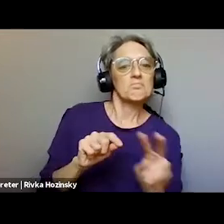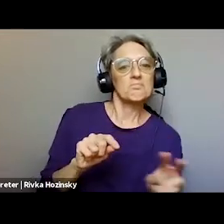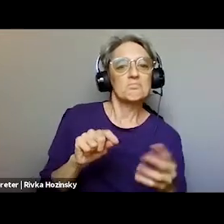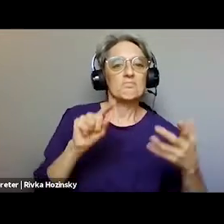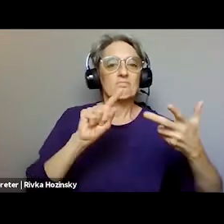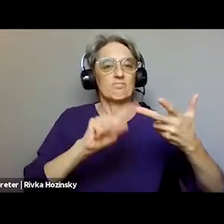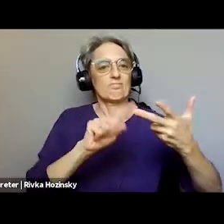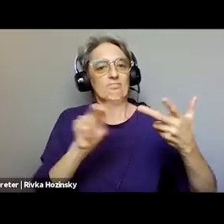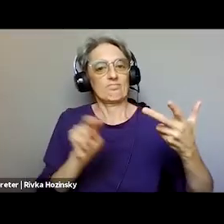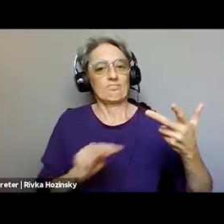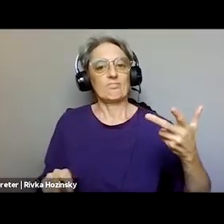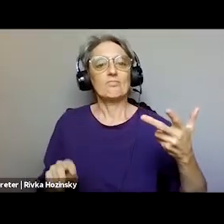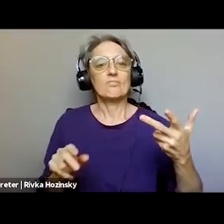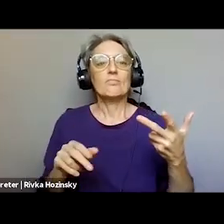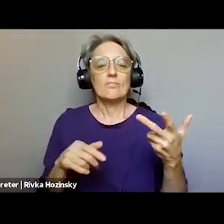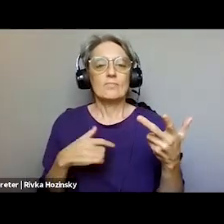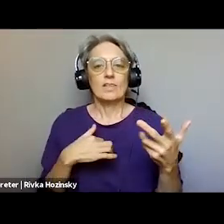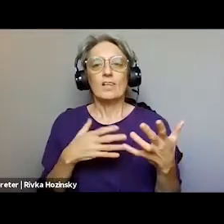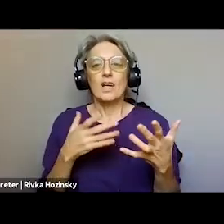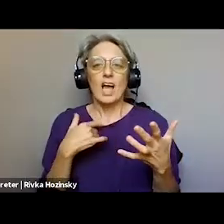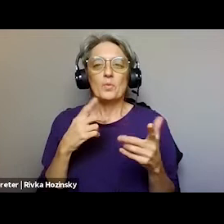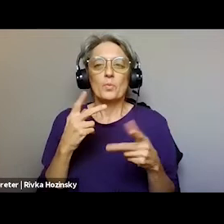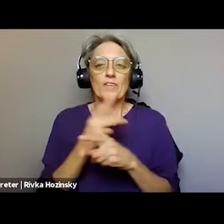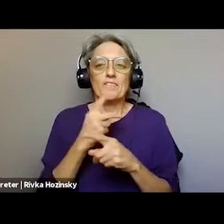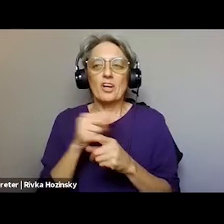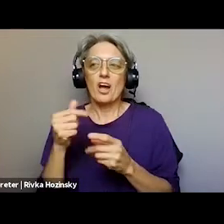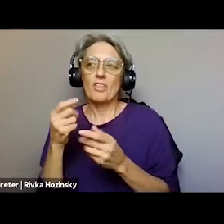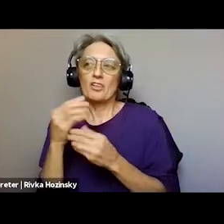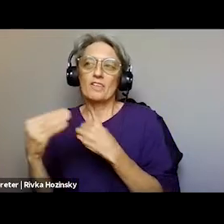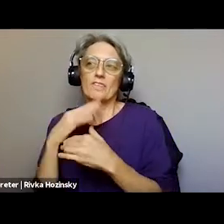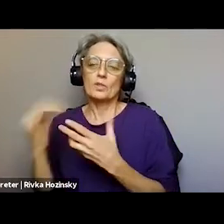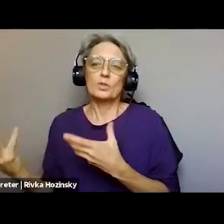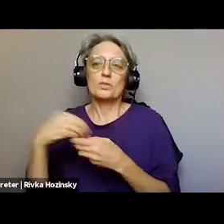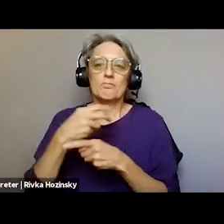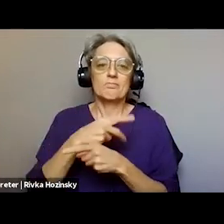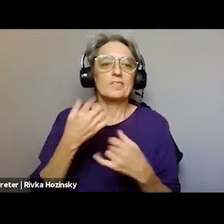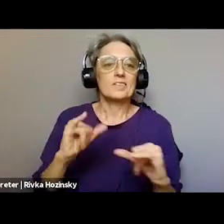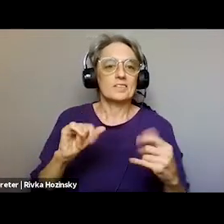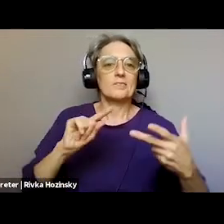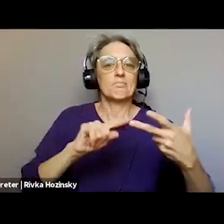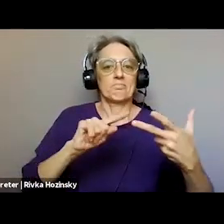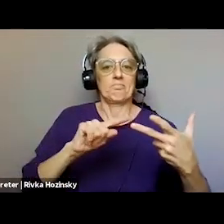other factors. So again this is in the general population we see really strong associations with